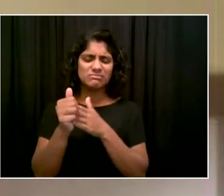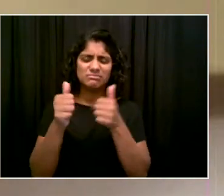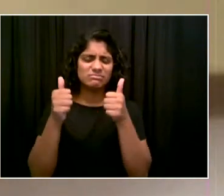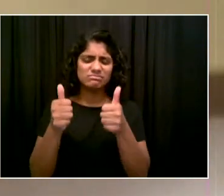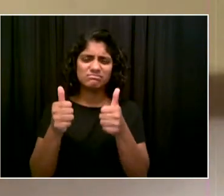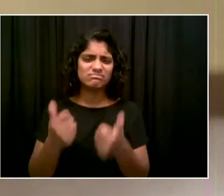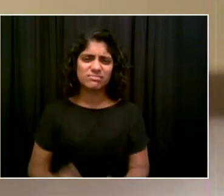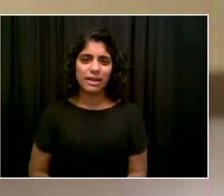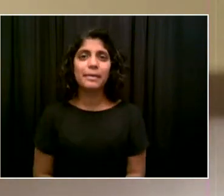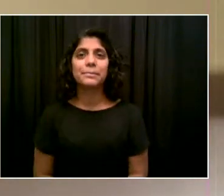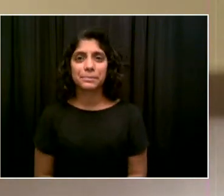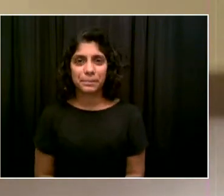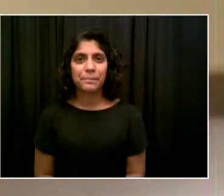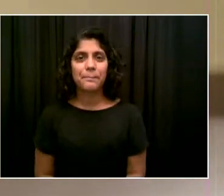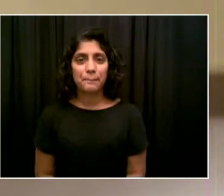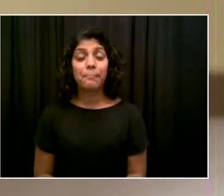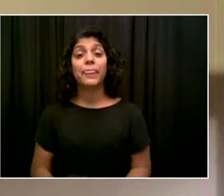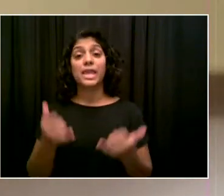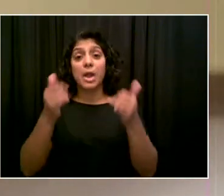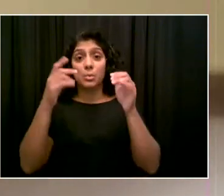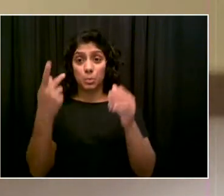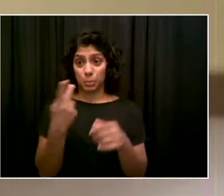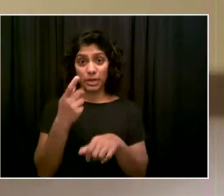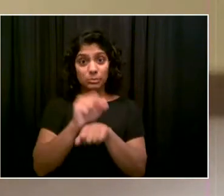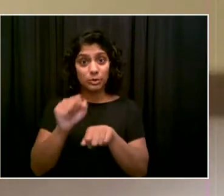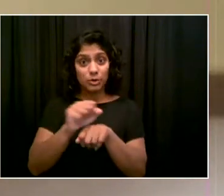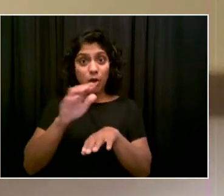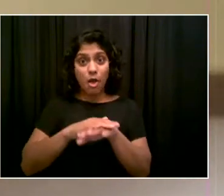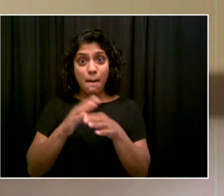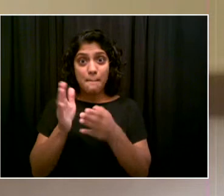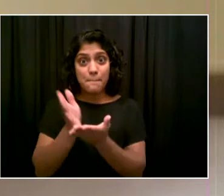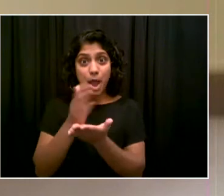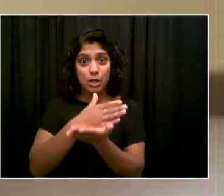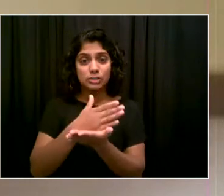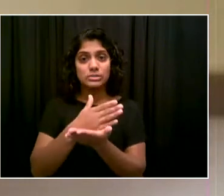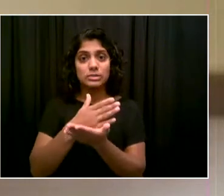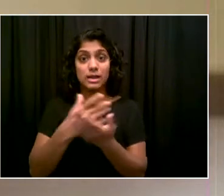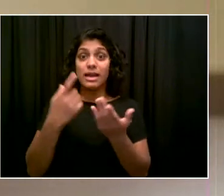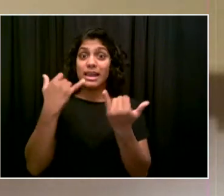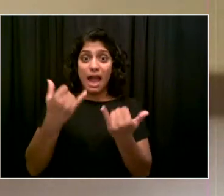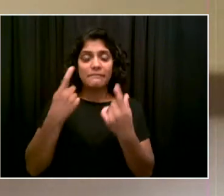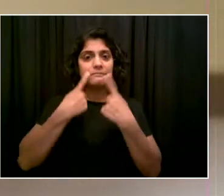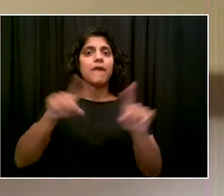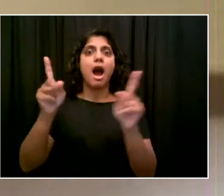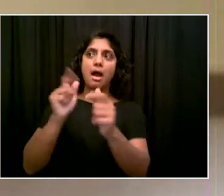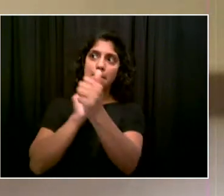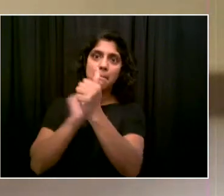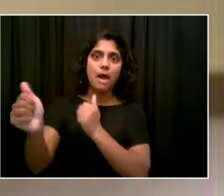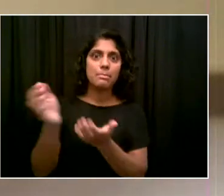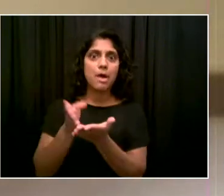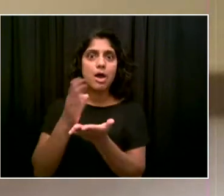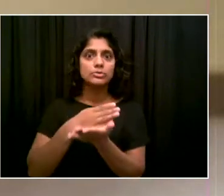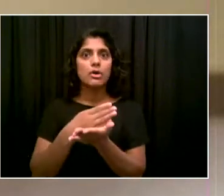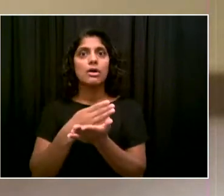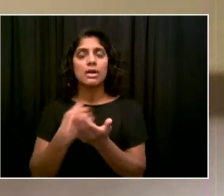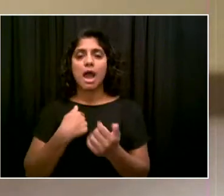HAS BEEN TREMENDOUS. ALSO WANT TO MENTION BECAUSE OF OUR WORK